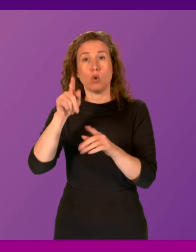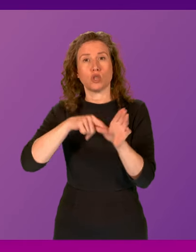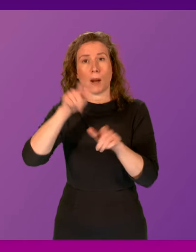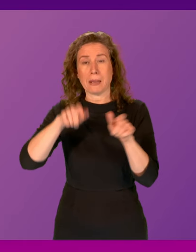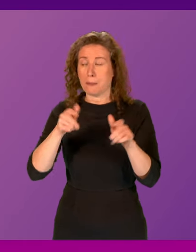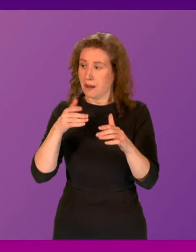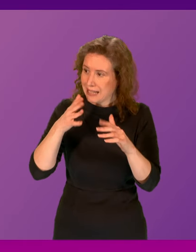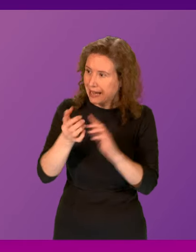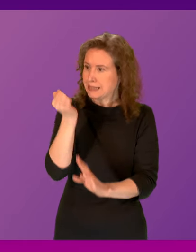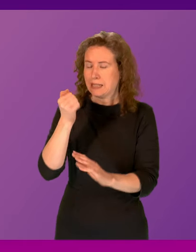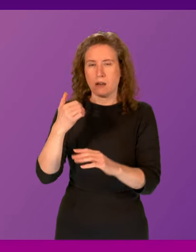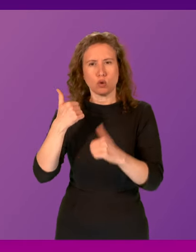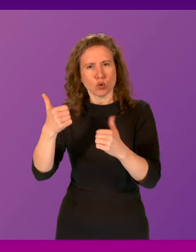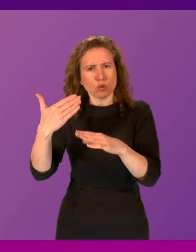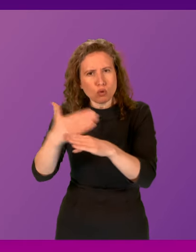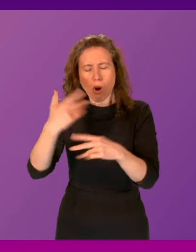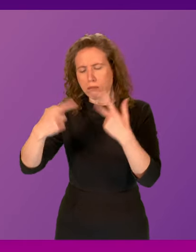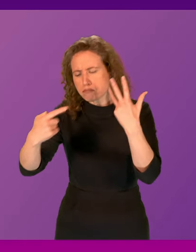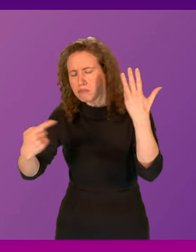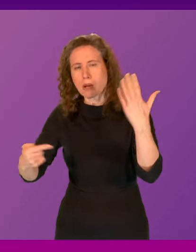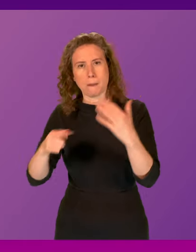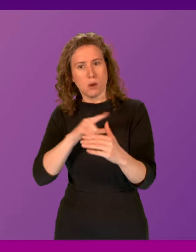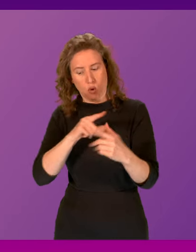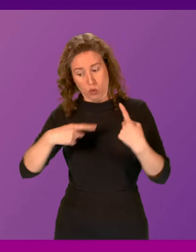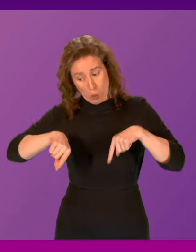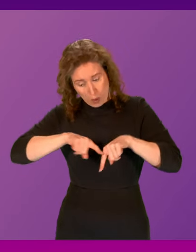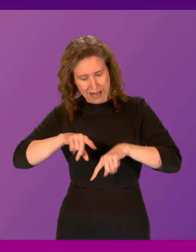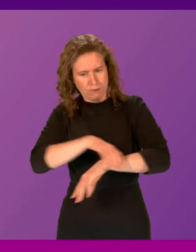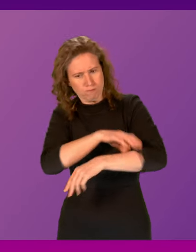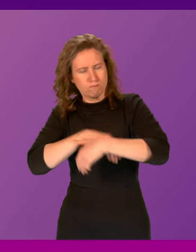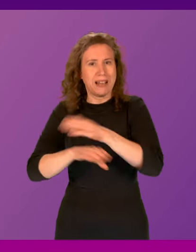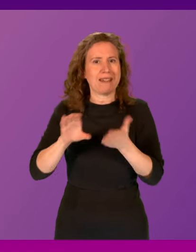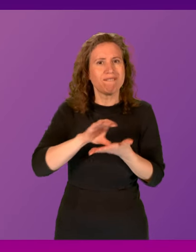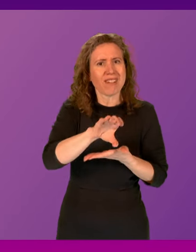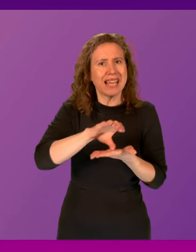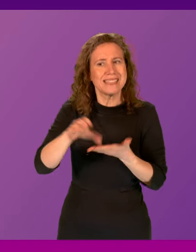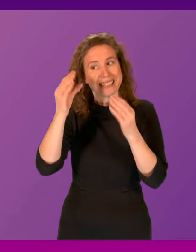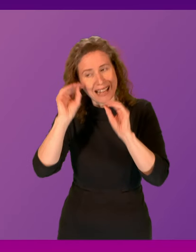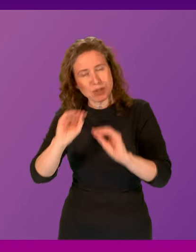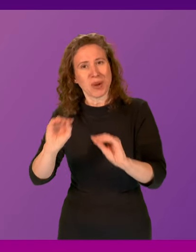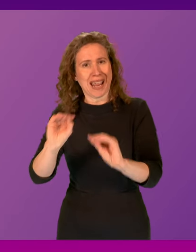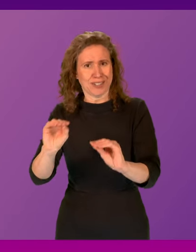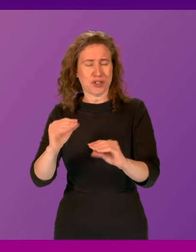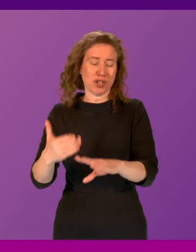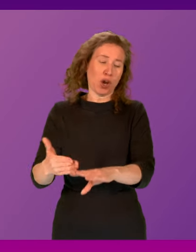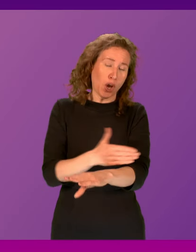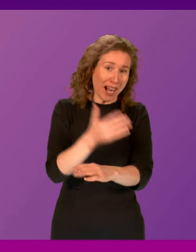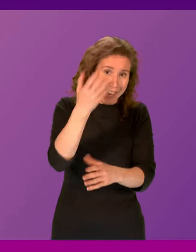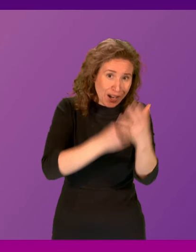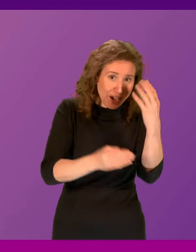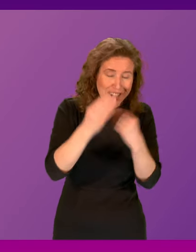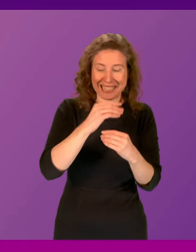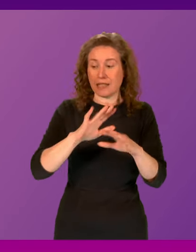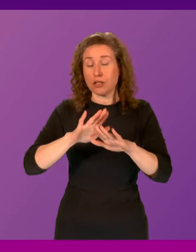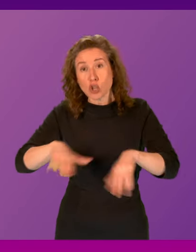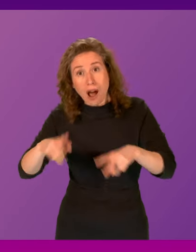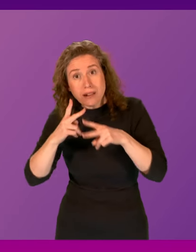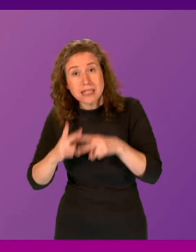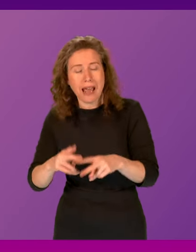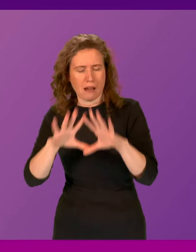positive destinations because of our investment in education, early learning and childcare— Briefly, First Minister.